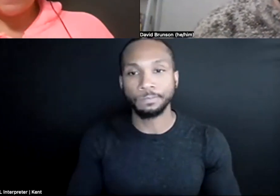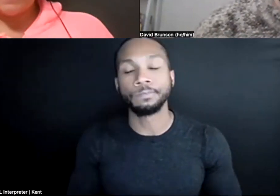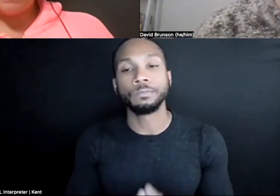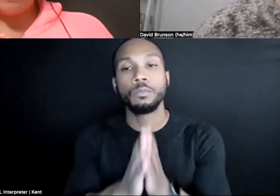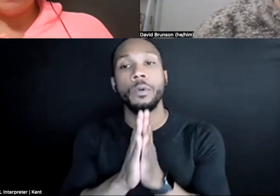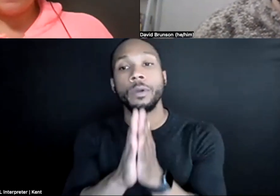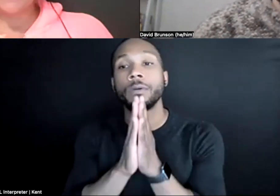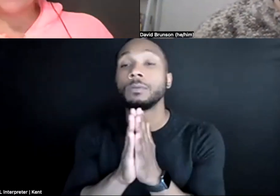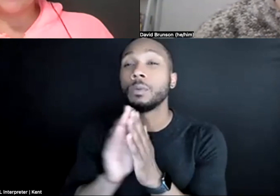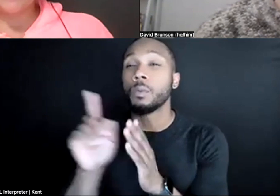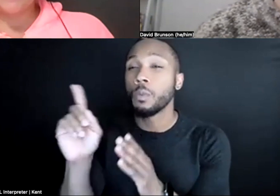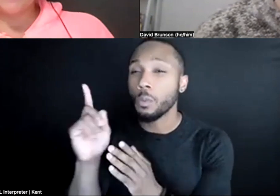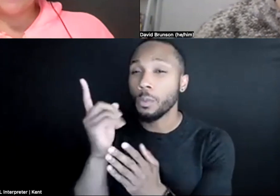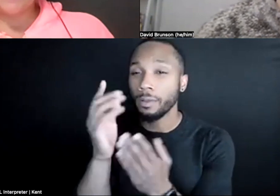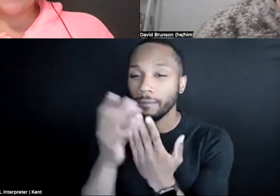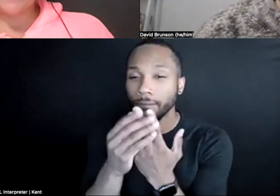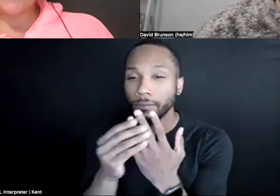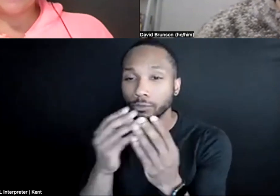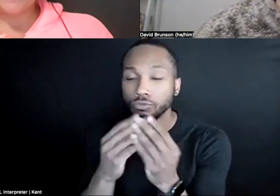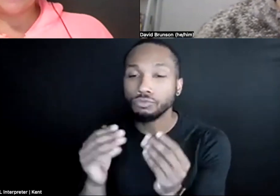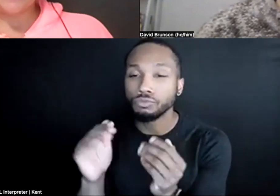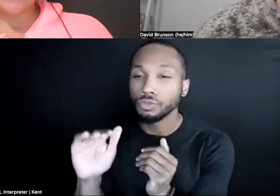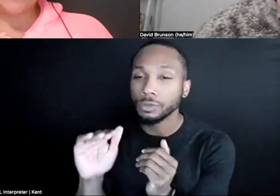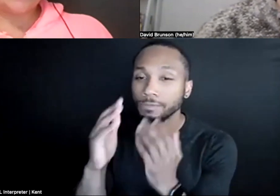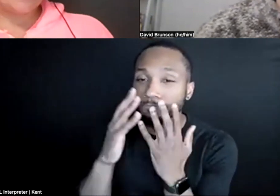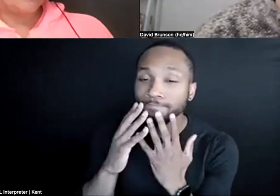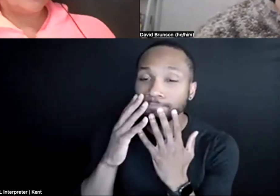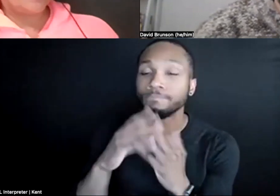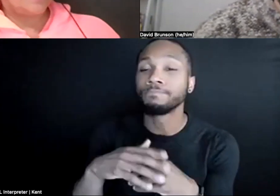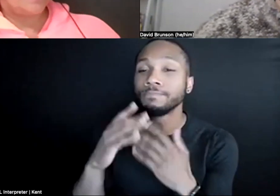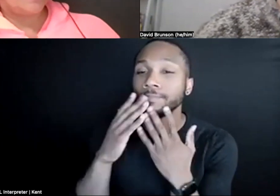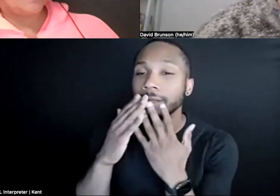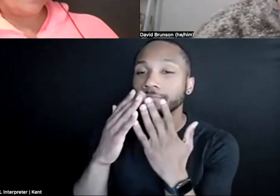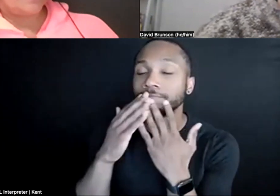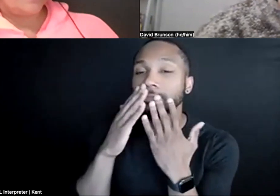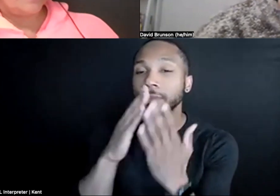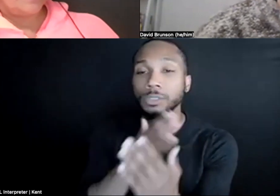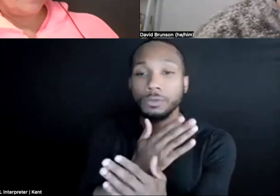Where are your little fingers sad child humming yourself a song those purple clusters